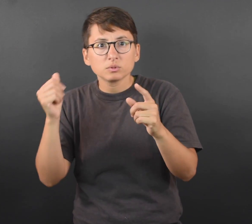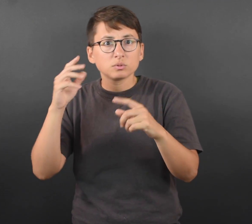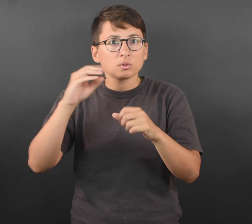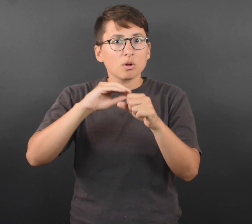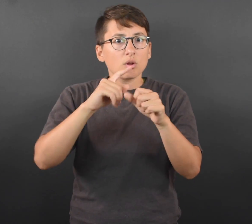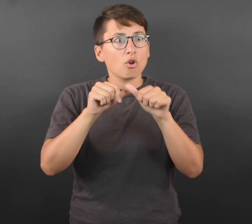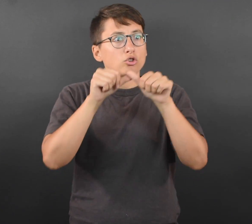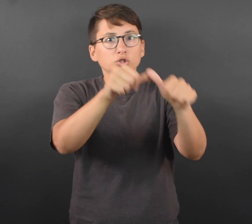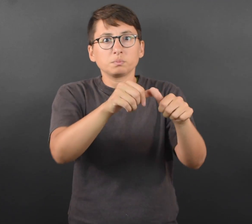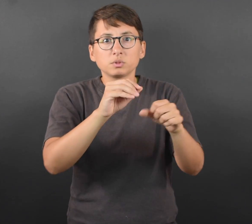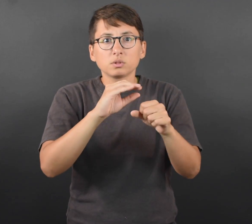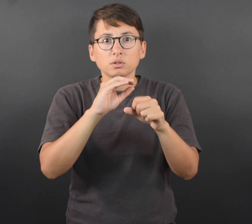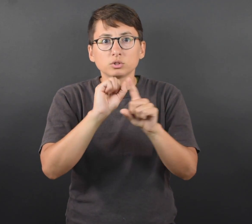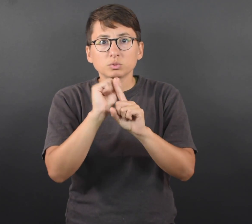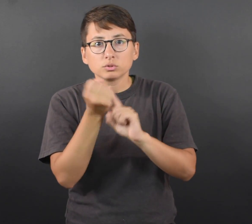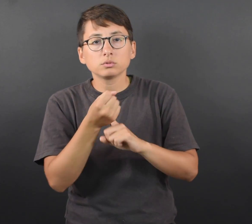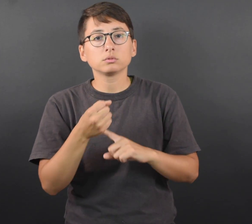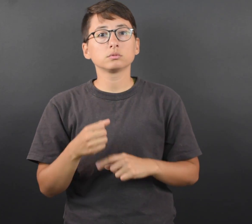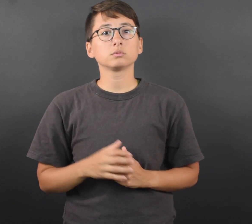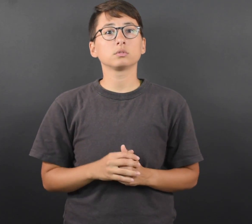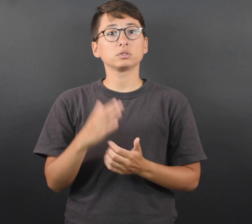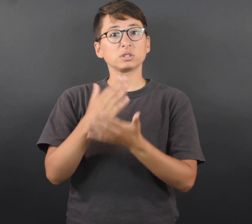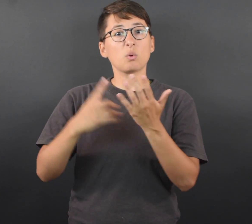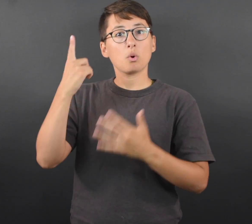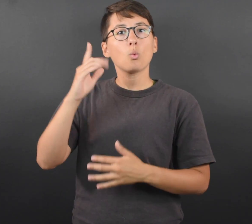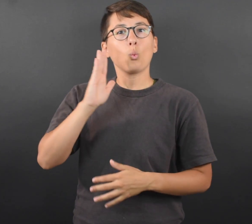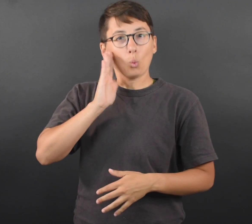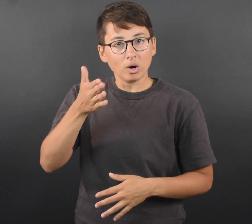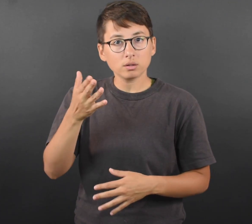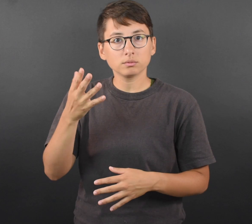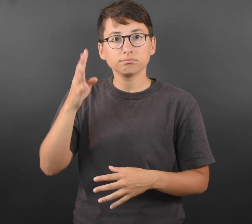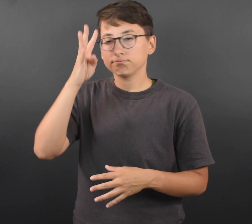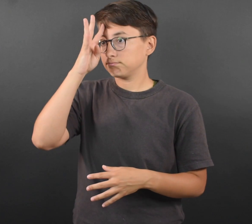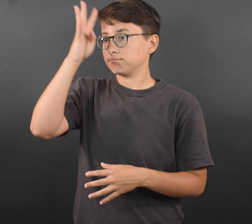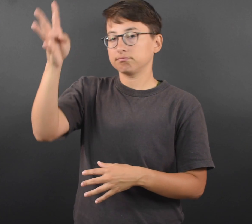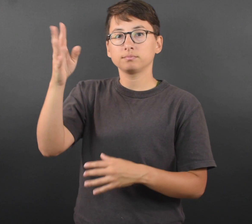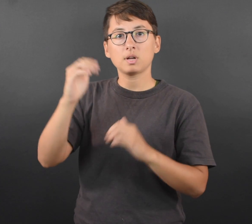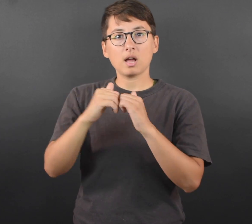up with interventions that may be very helpful to the people who've been struggling for years